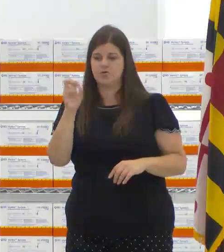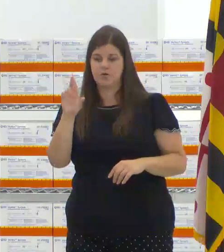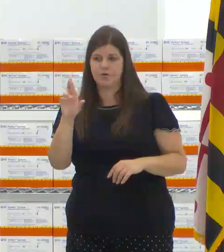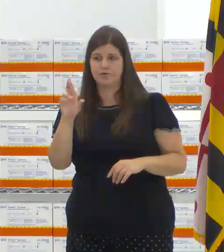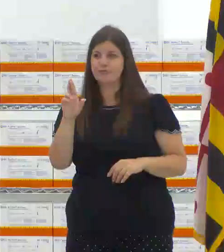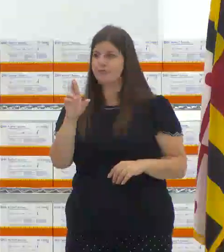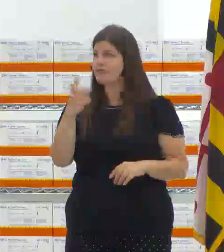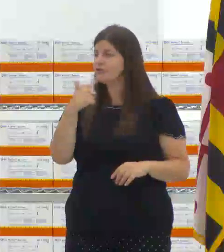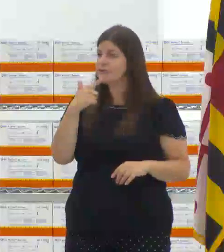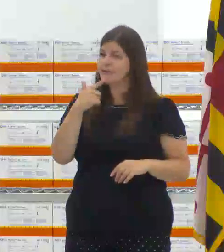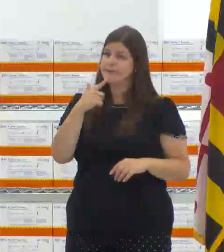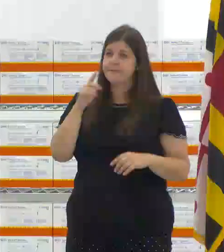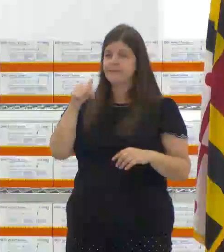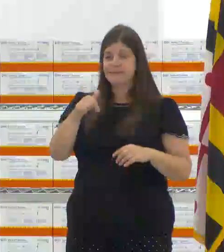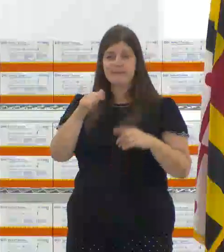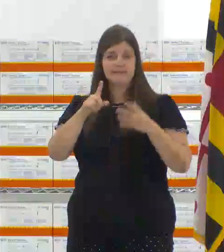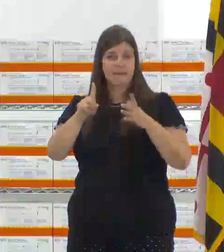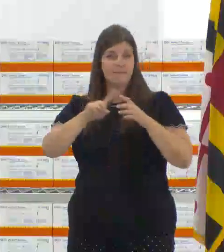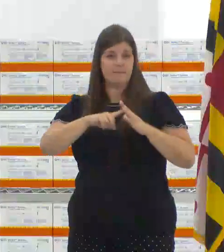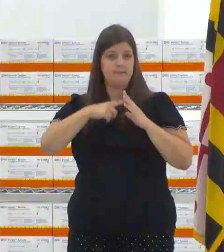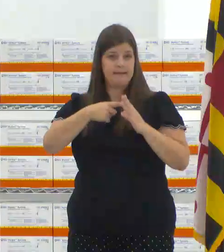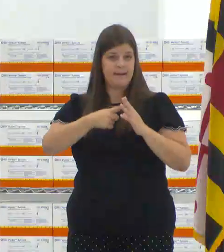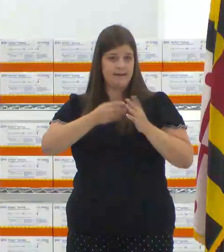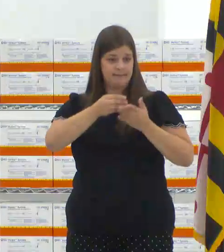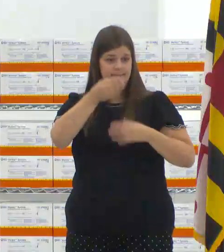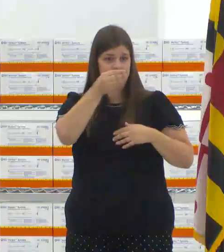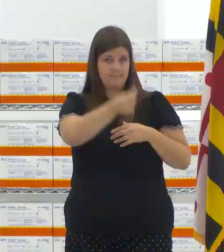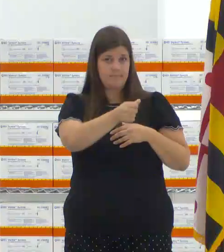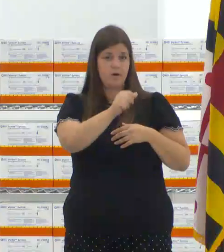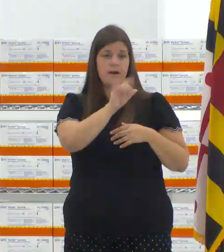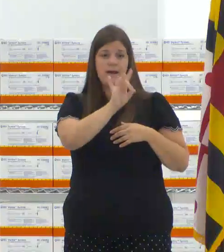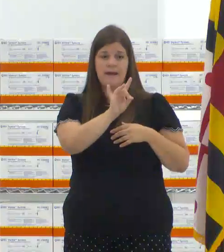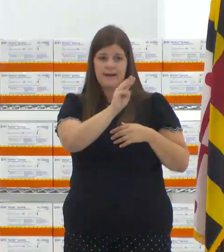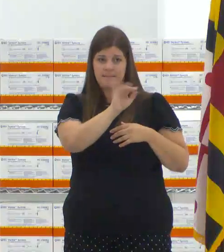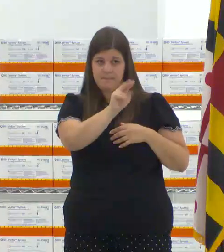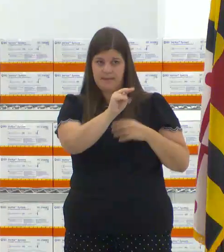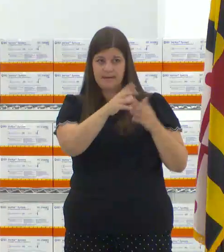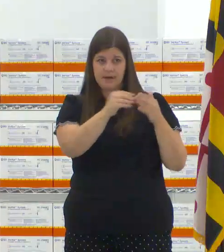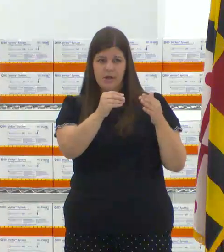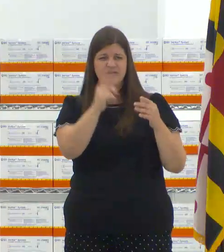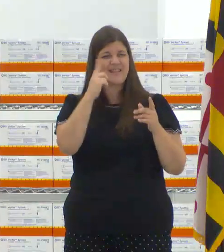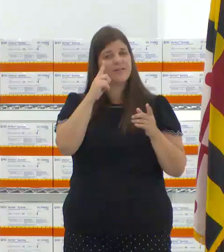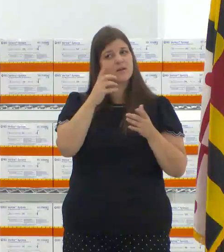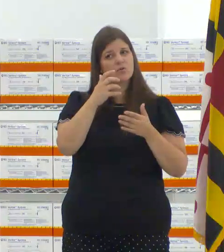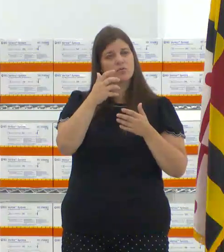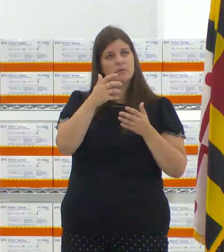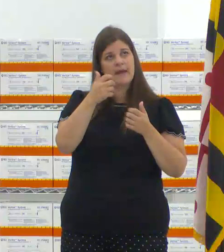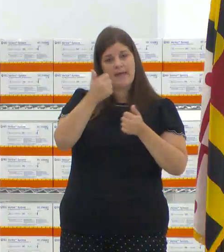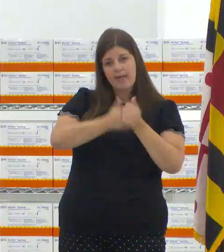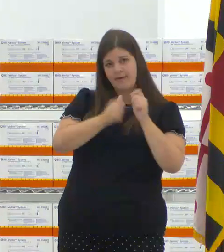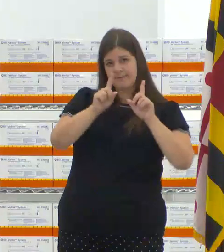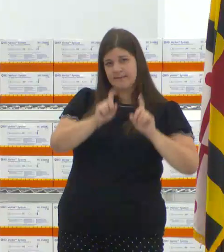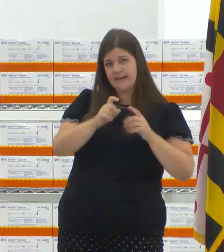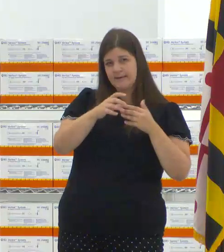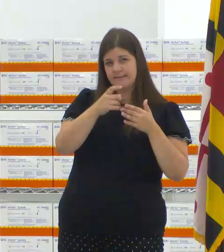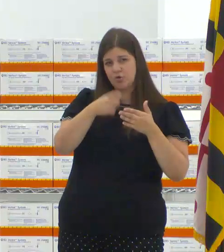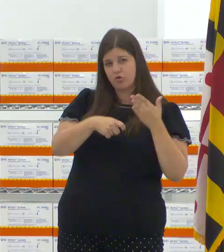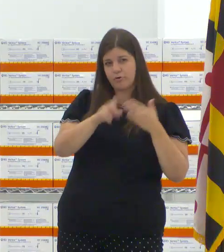here, and you've got the mask and I'm sorry, there's a noise behind me back I'm trying to -- SPEAKER: [indiscernible] GOVERNOR HOGAN: What